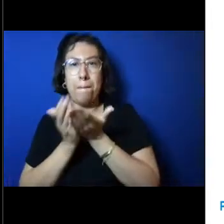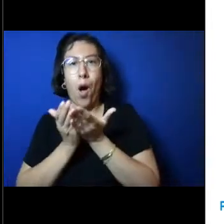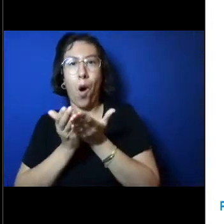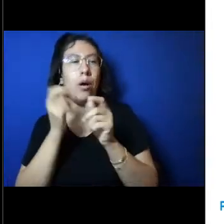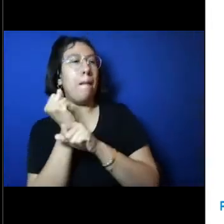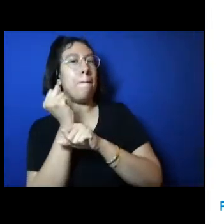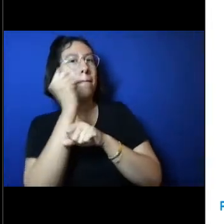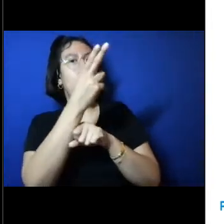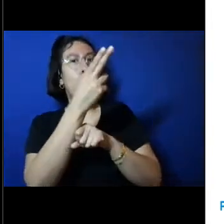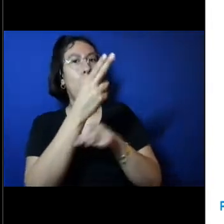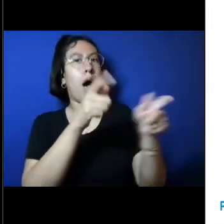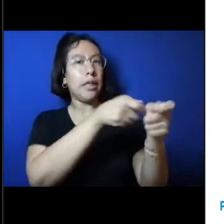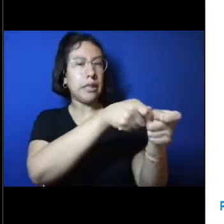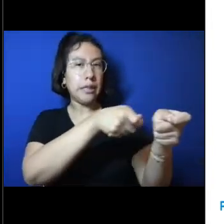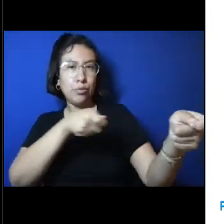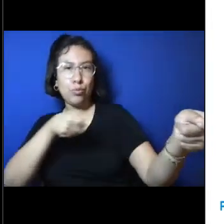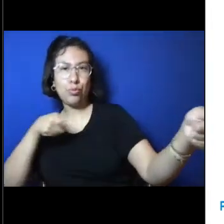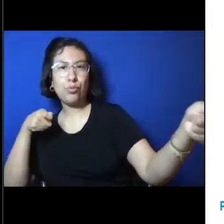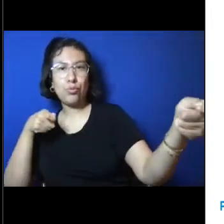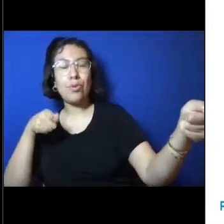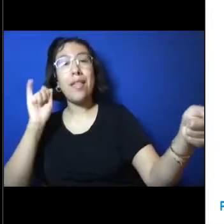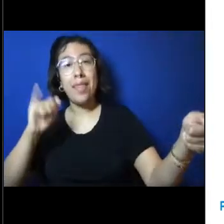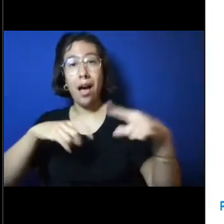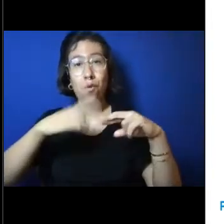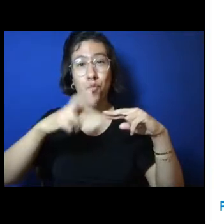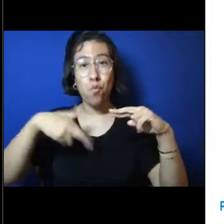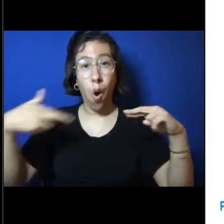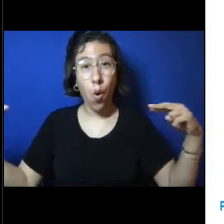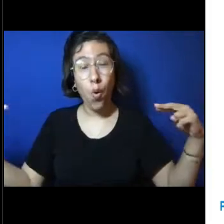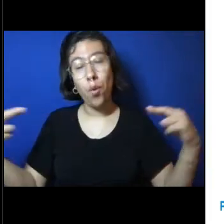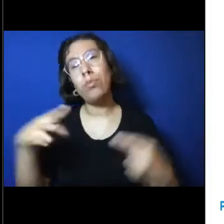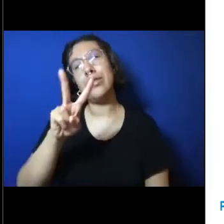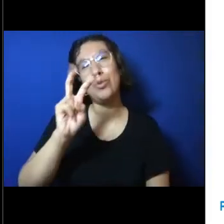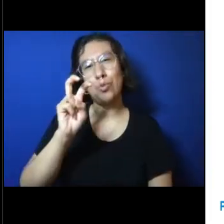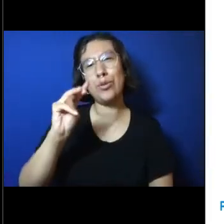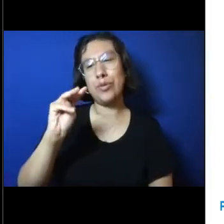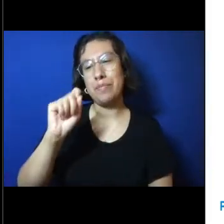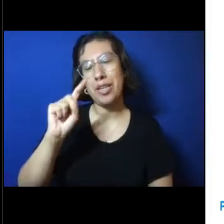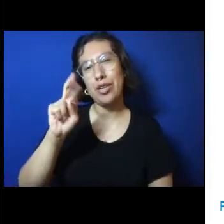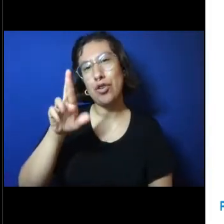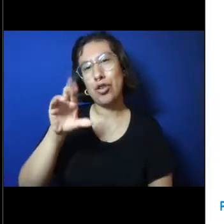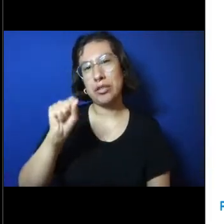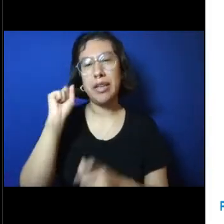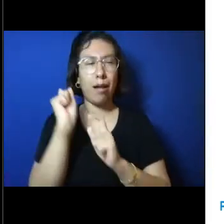That tether is about 250 meters or so. So it can go pretty far, but not forever.